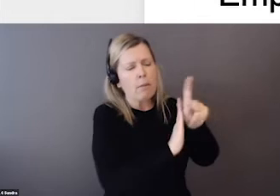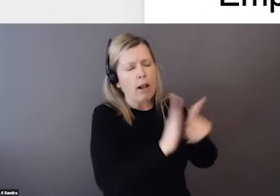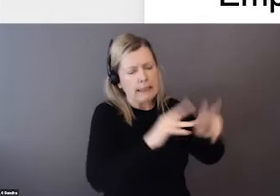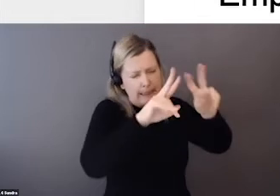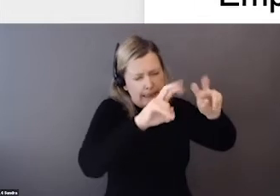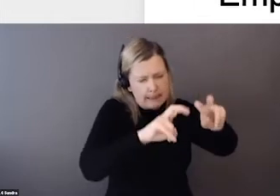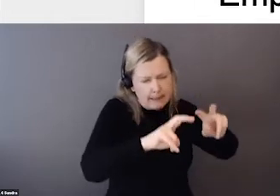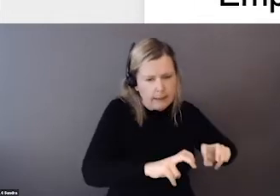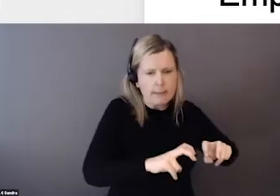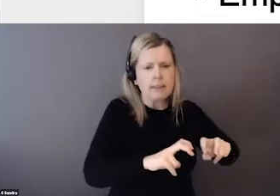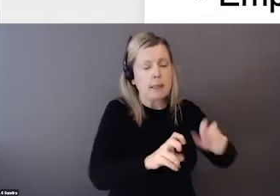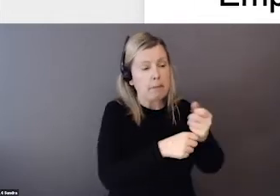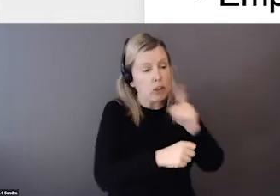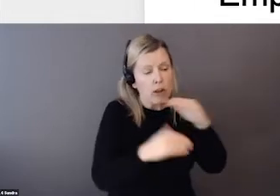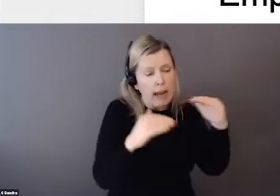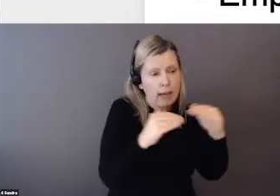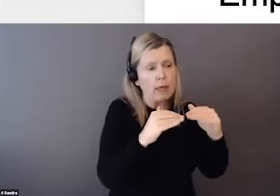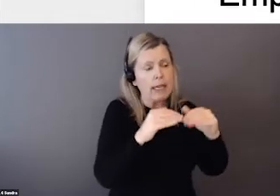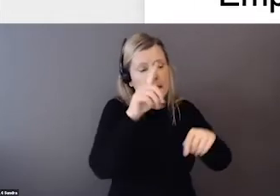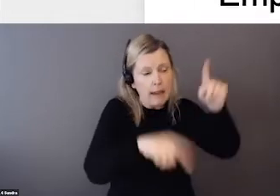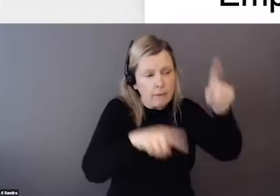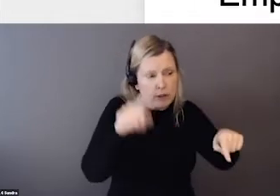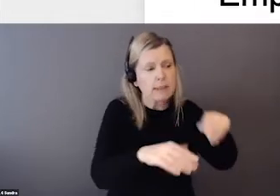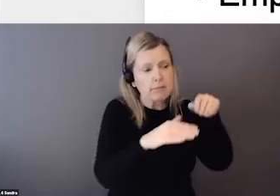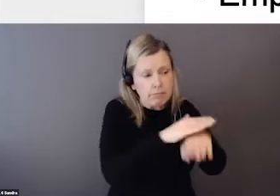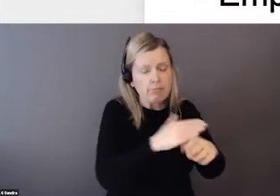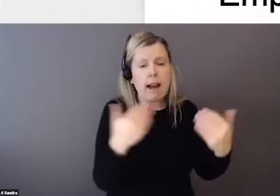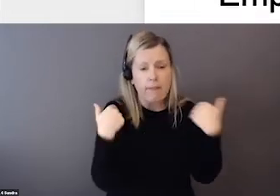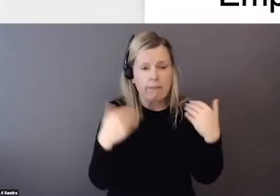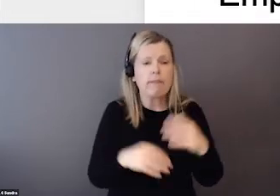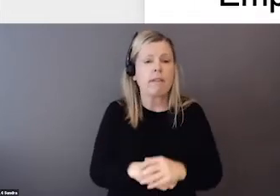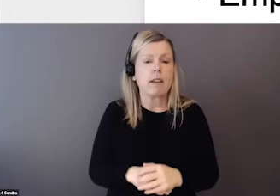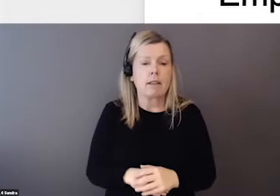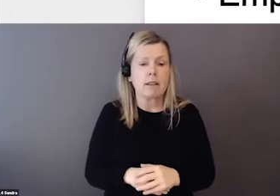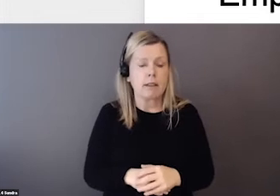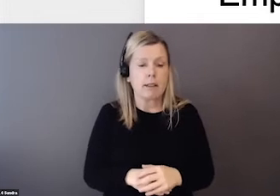of equity, diversity, inclusion and accessibility. We wish to look at,